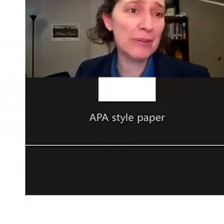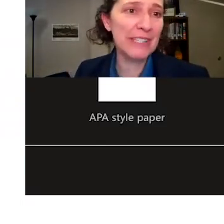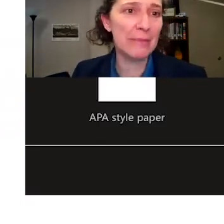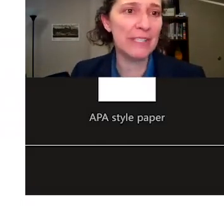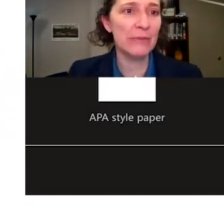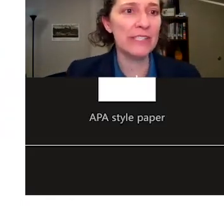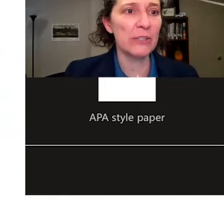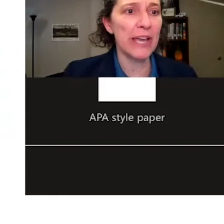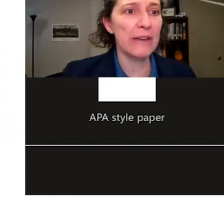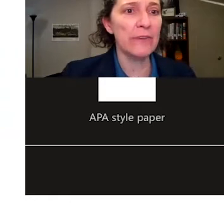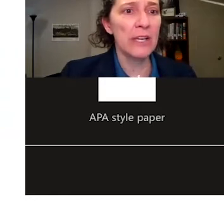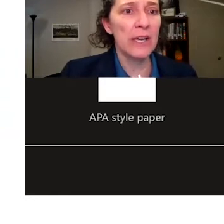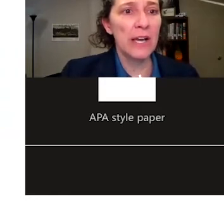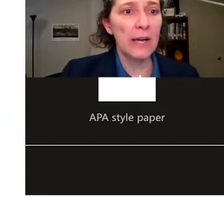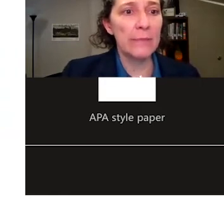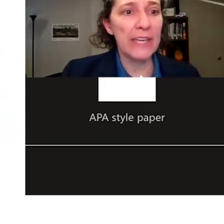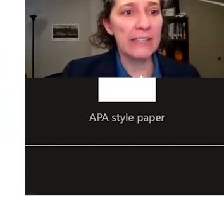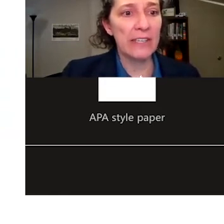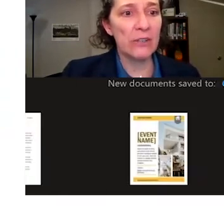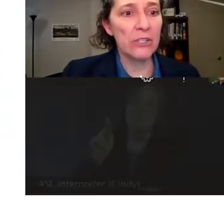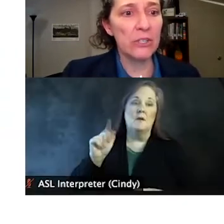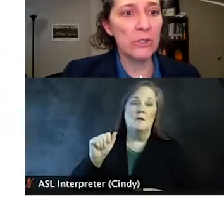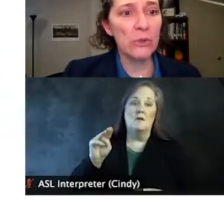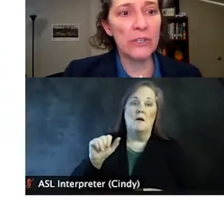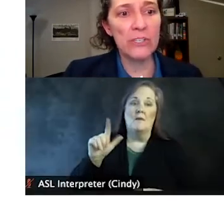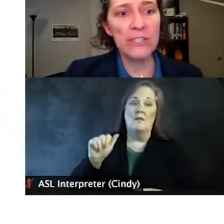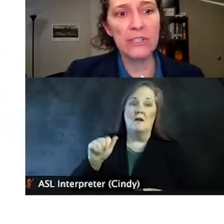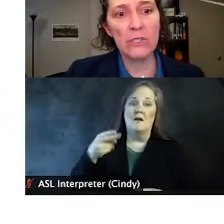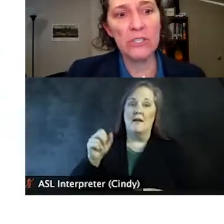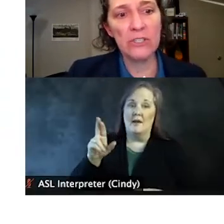And the money is extremely lopsided. So we so we have the ACLU and the Nurses Association,